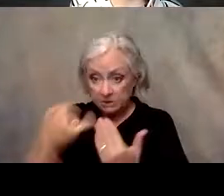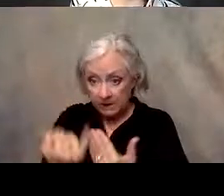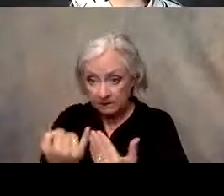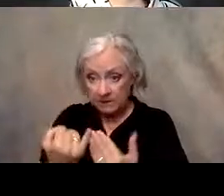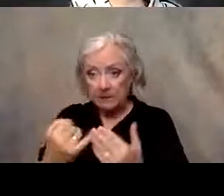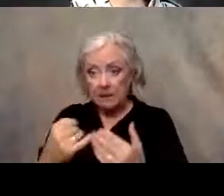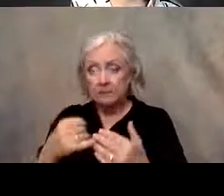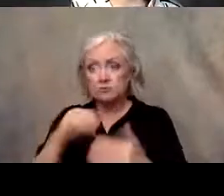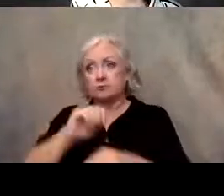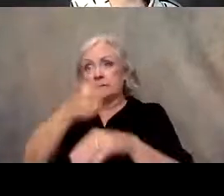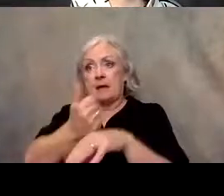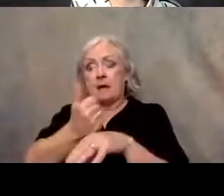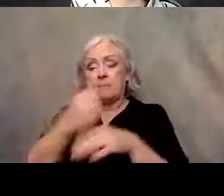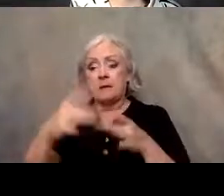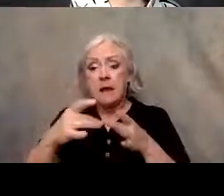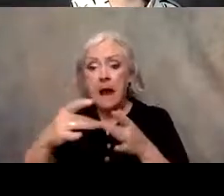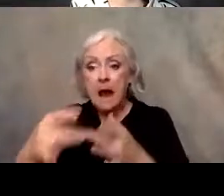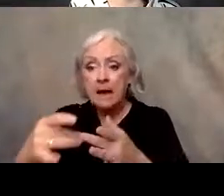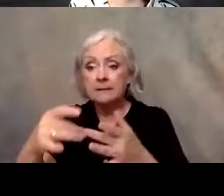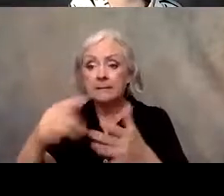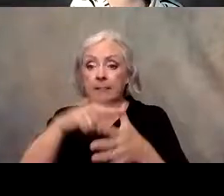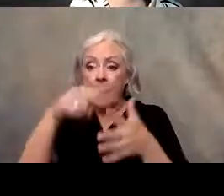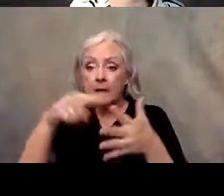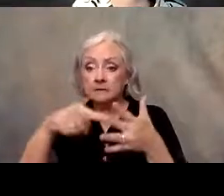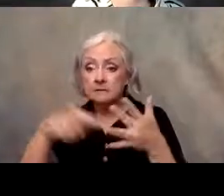the voice, the tone are captured adequately is essential.